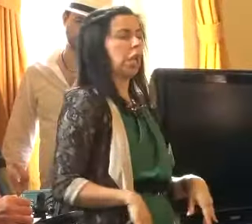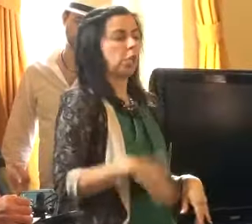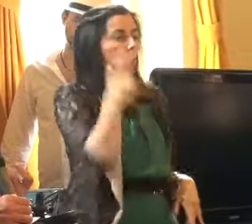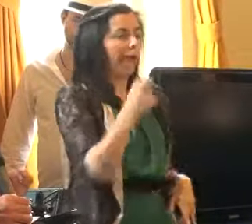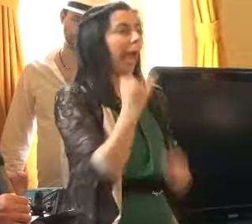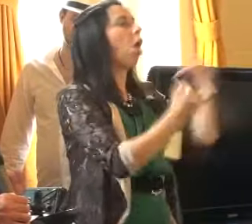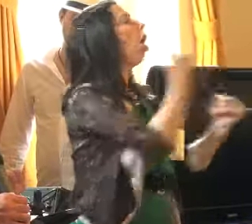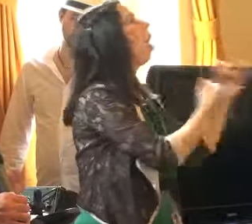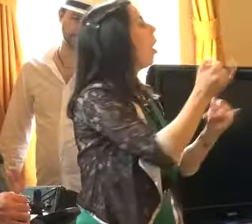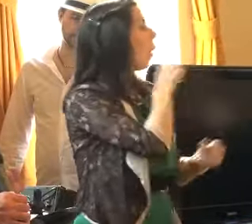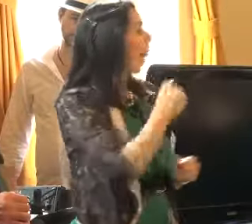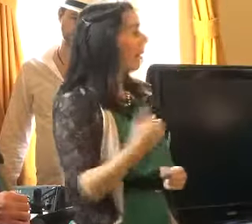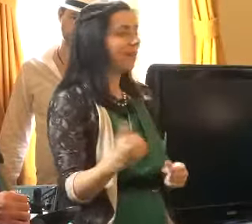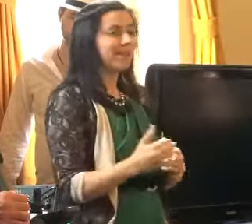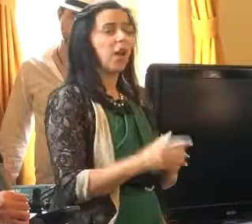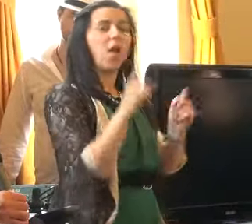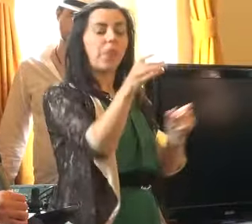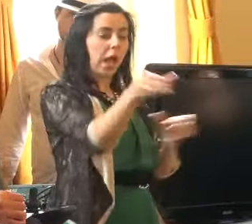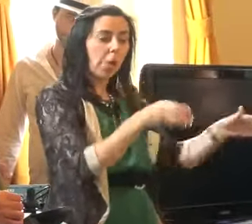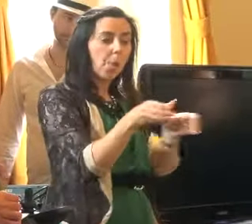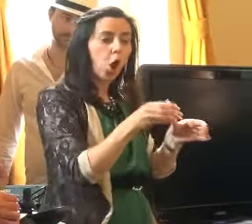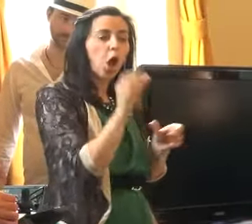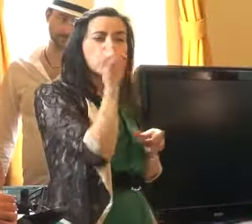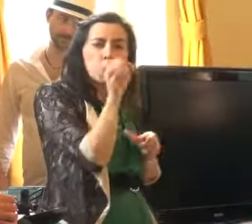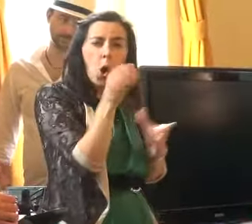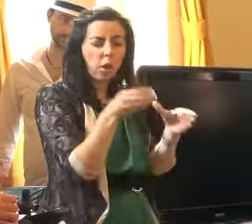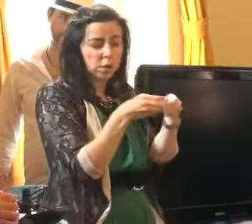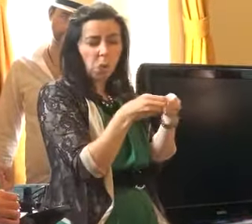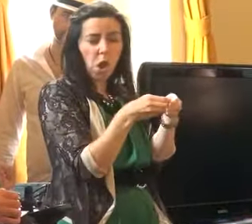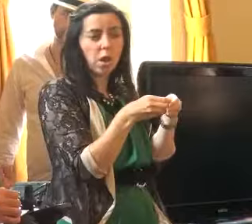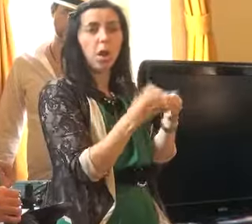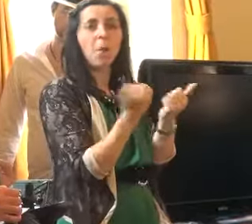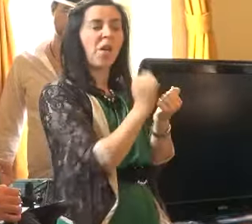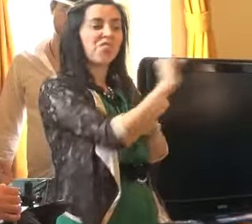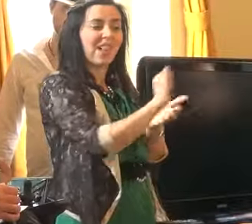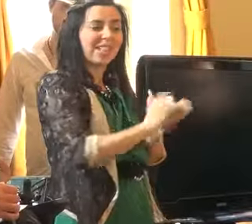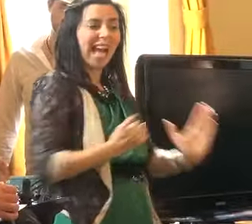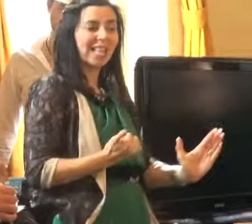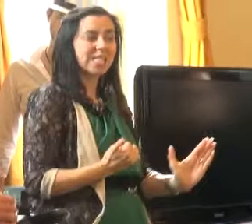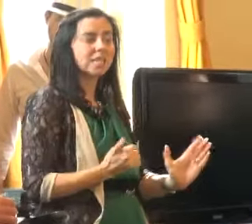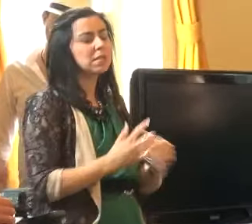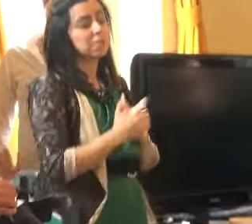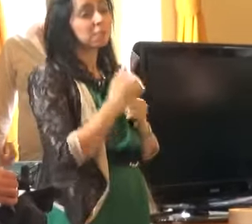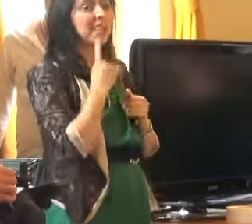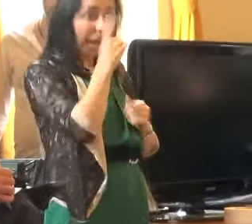erm, they employ a tiny part of people's talents They say 'can you type?